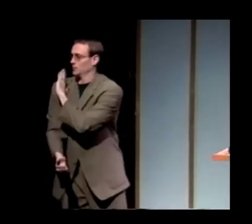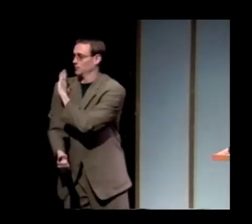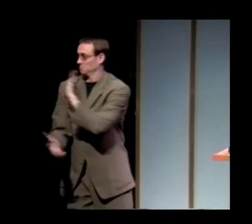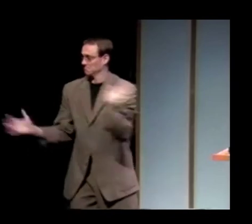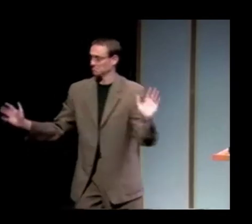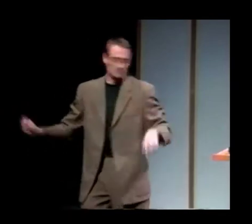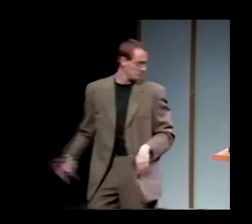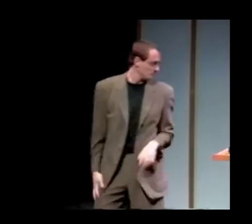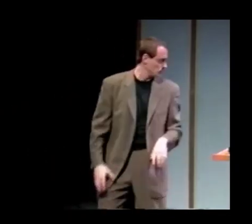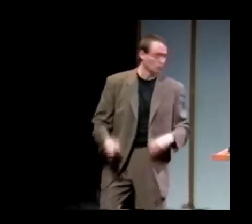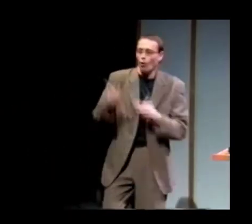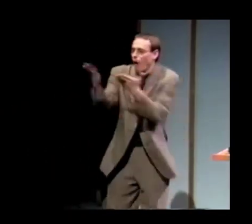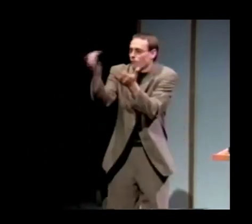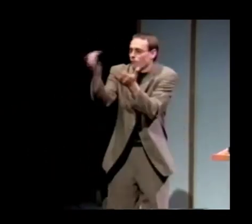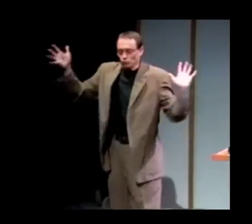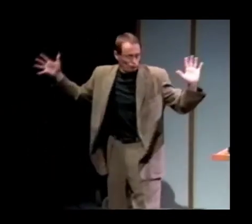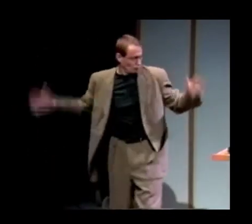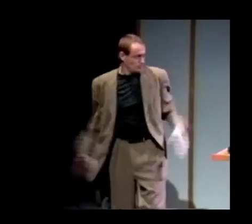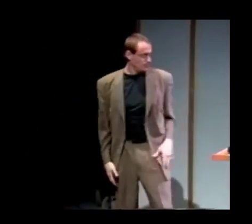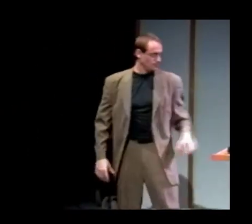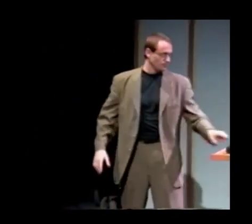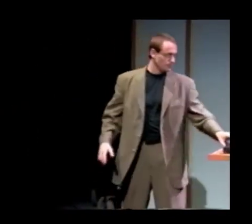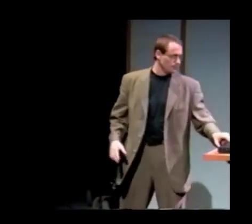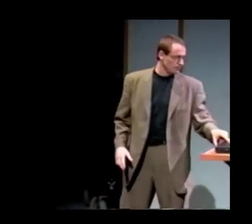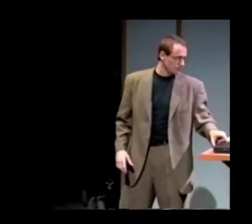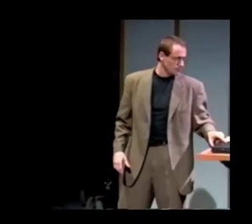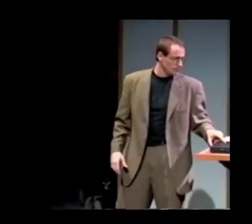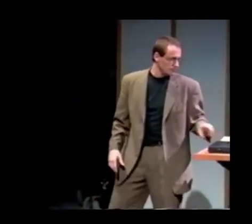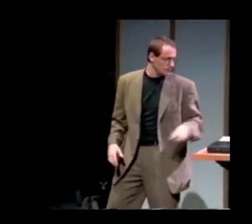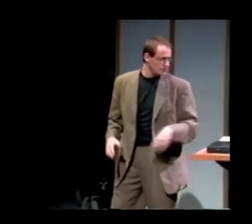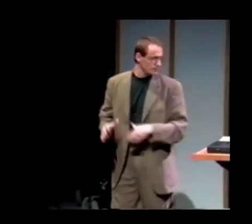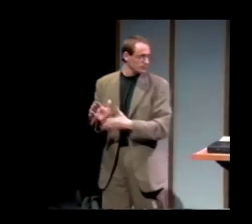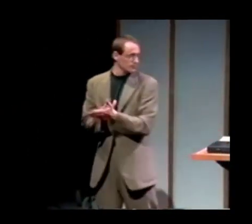AND ANALYZE THEM MORE. THAT'S MY SKILL. THAT'S MY AREA.